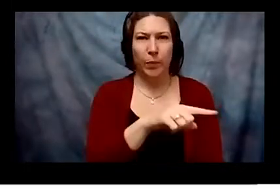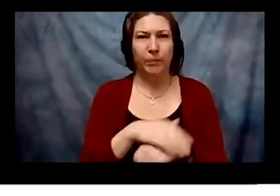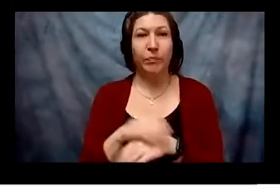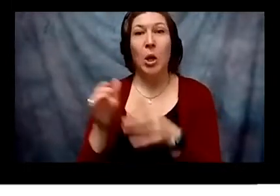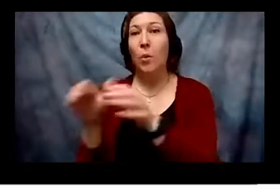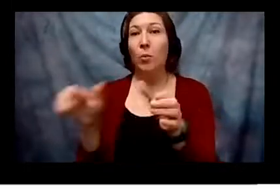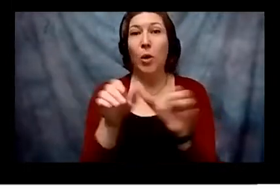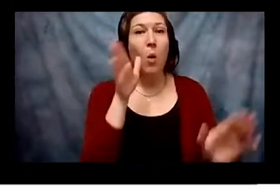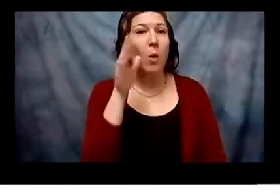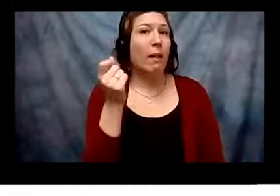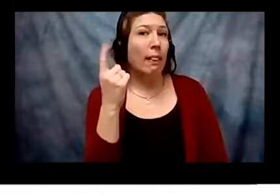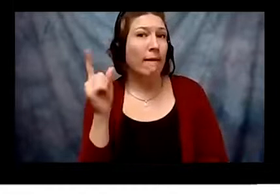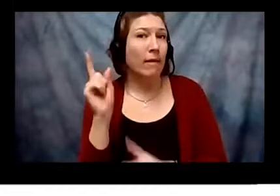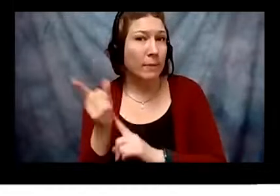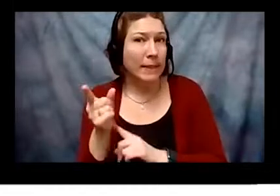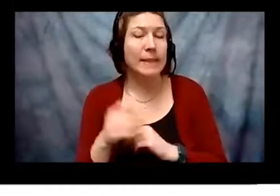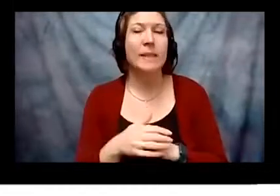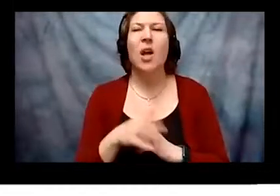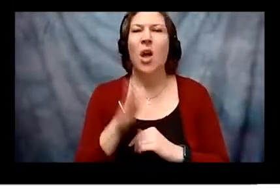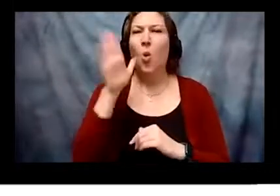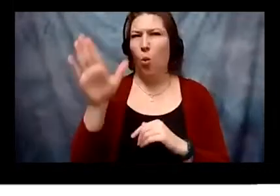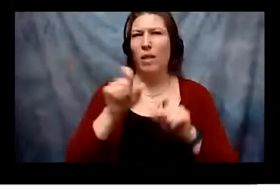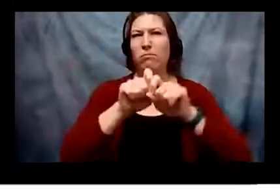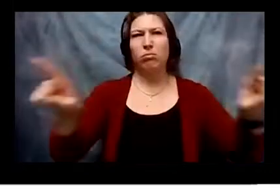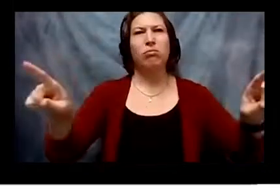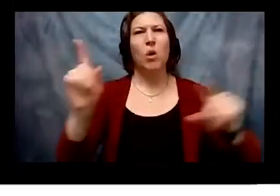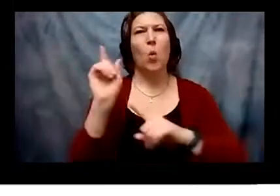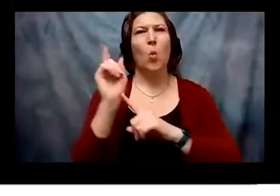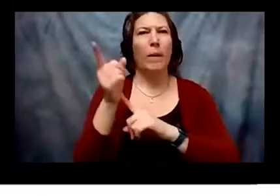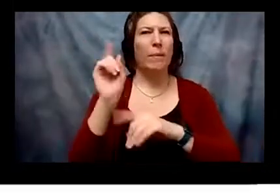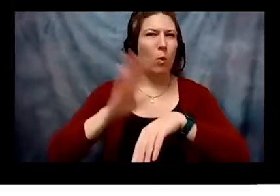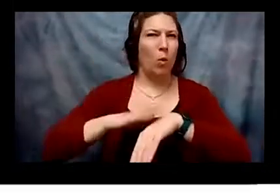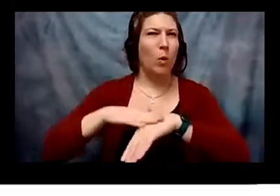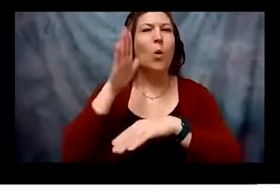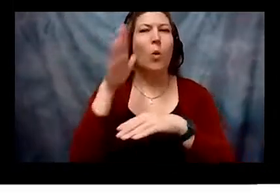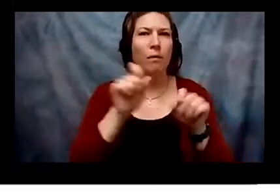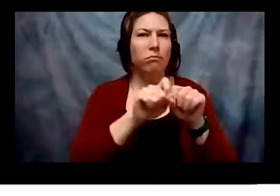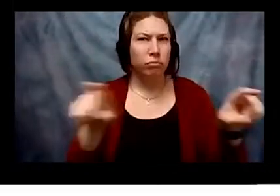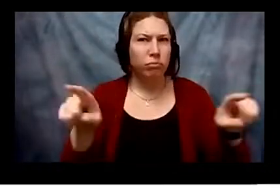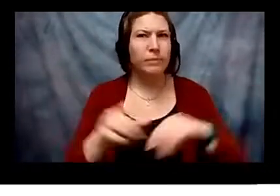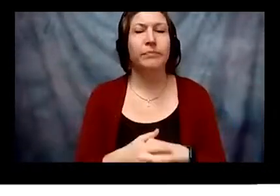will give you a broadcast notification when one minute remains. When you return from breakouts,